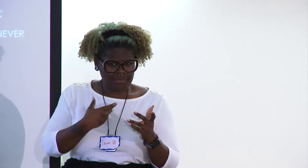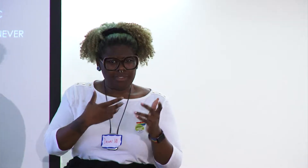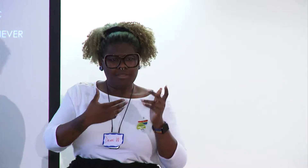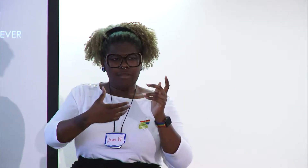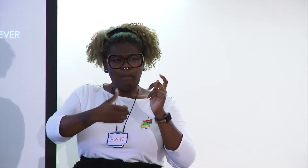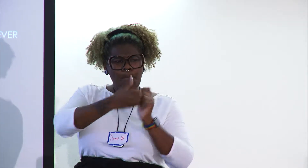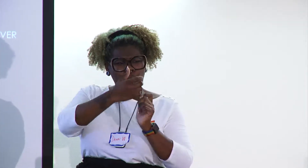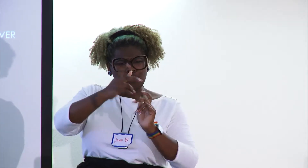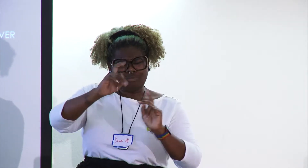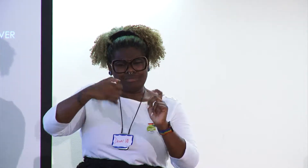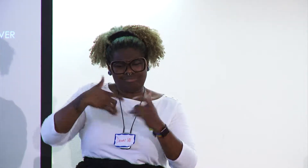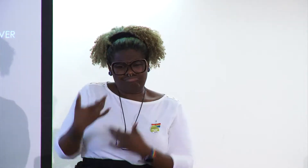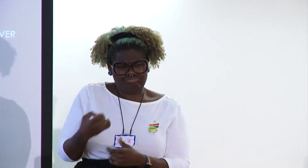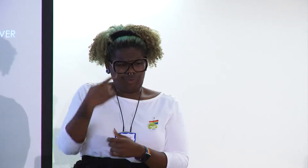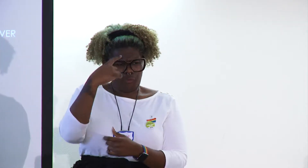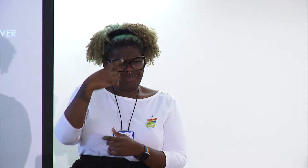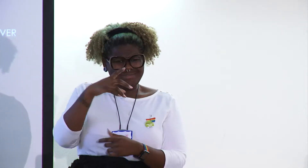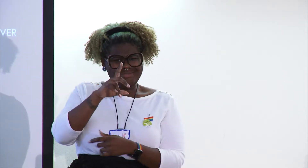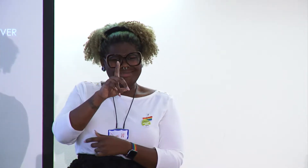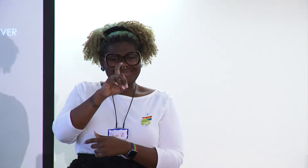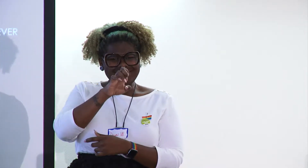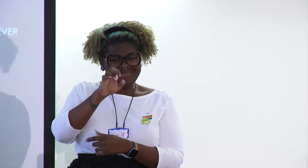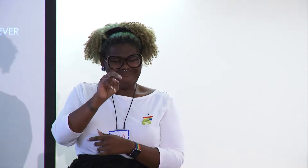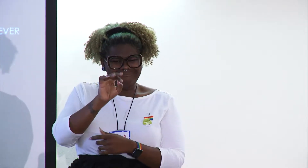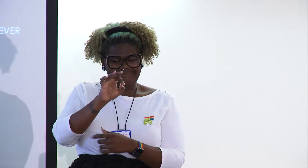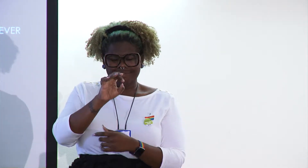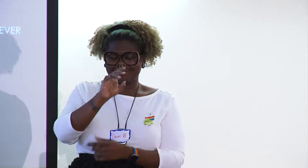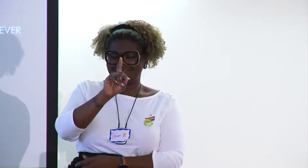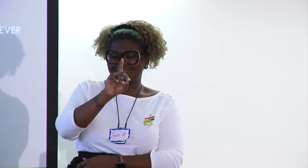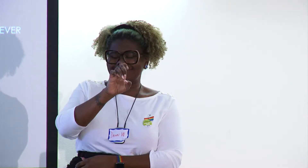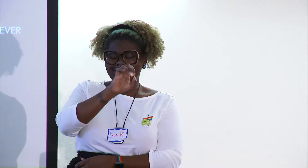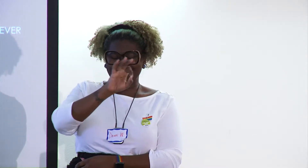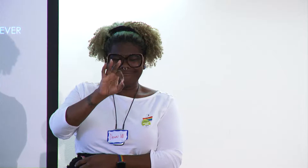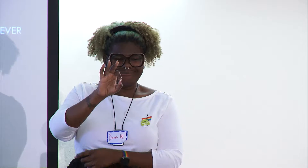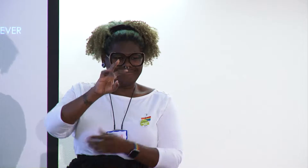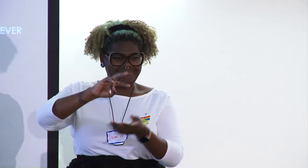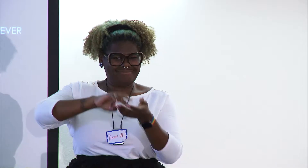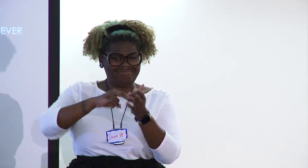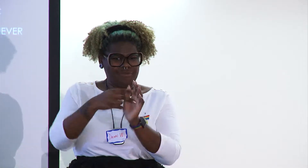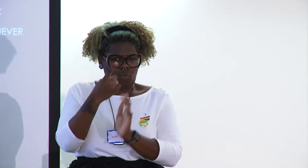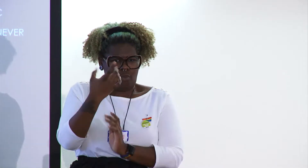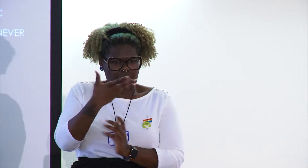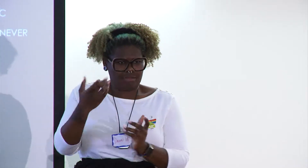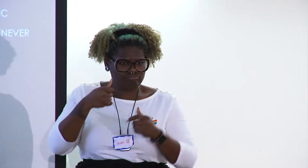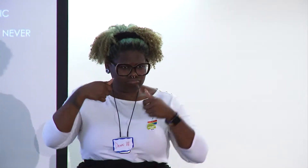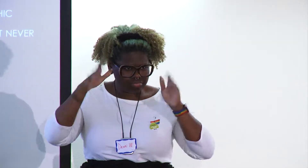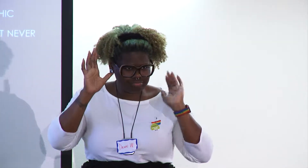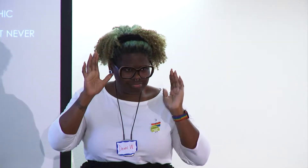So I feel the need, at this point, to identify deafness